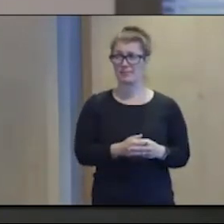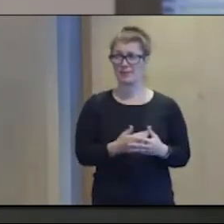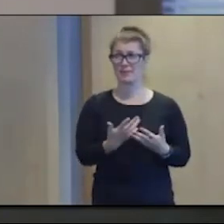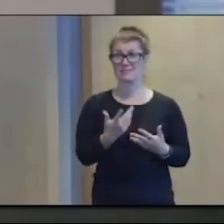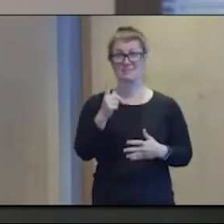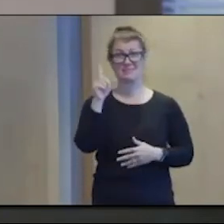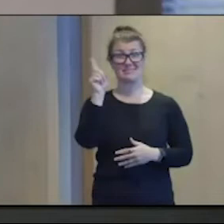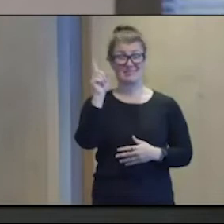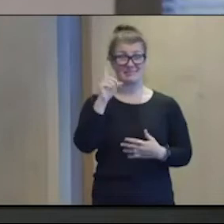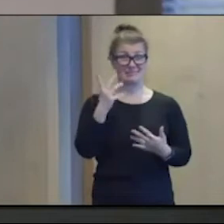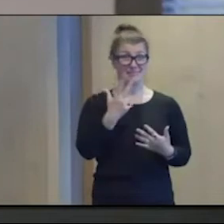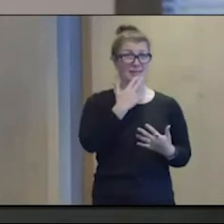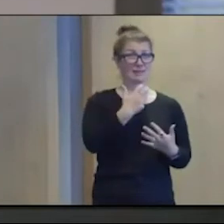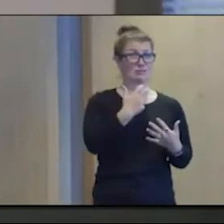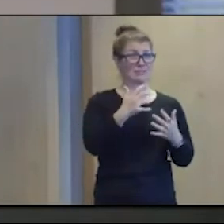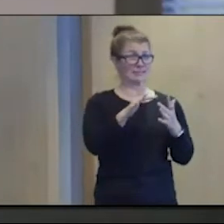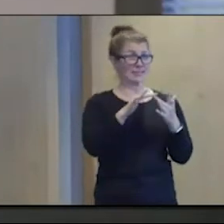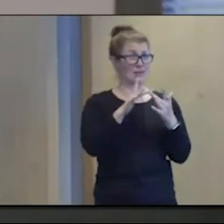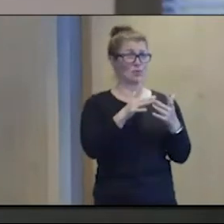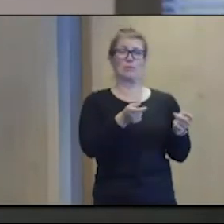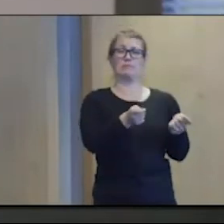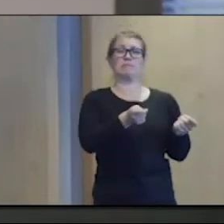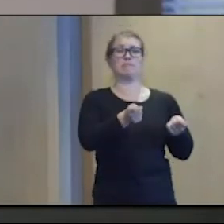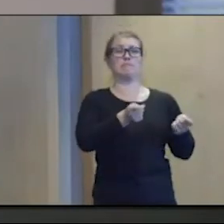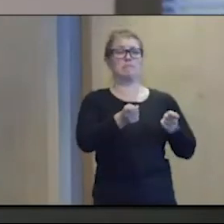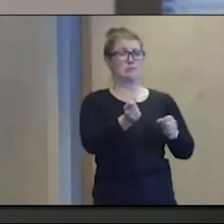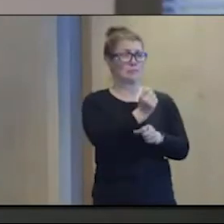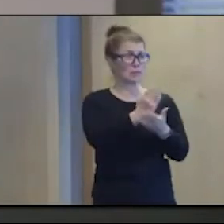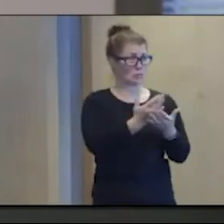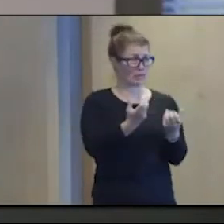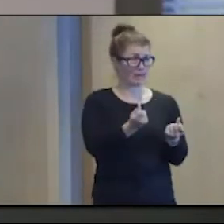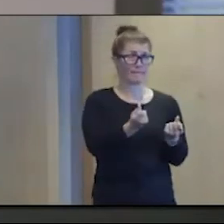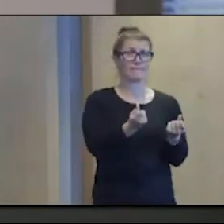electricity networks are highly regulated in order to ensure that you have a fair price for your